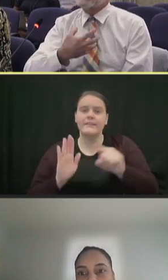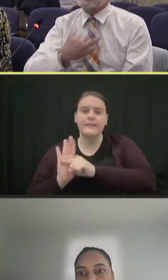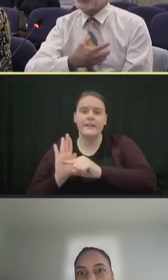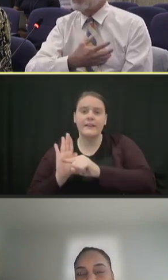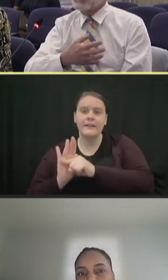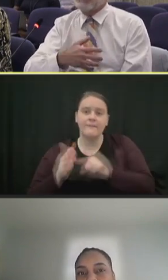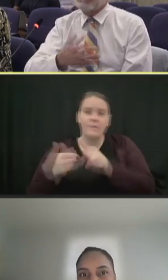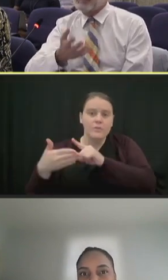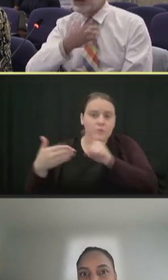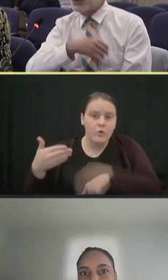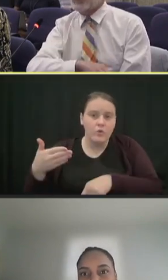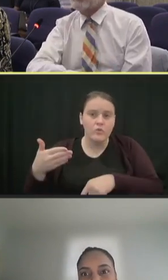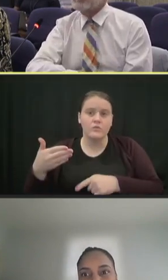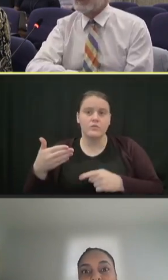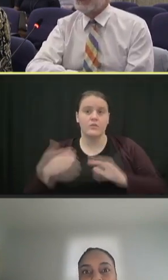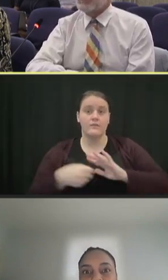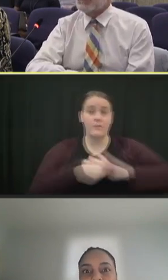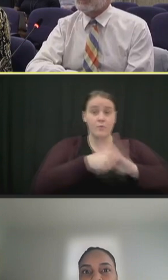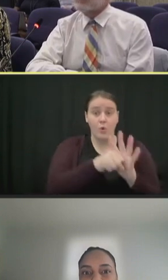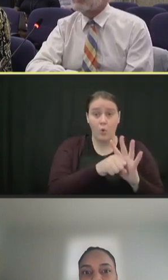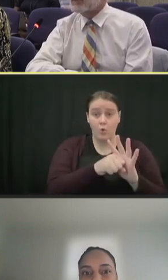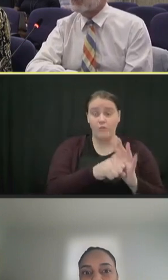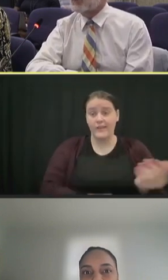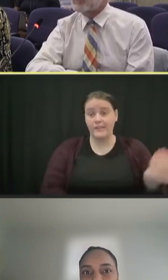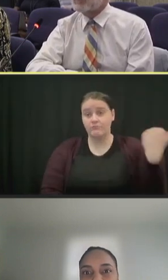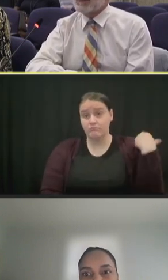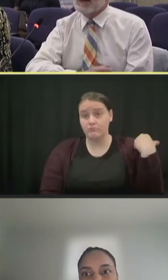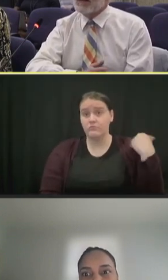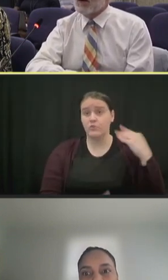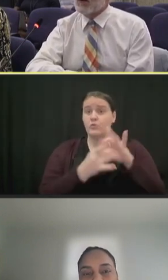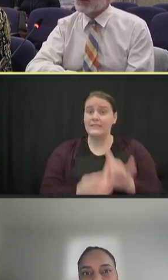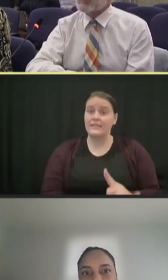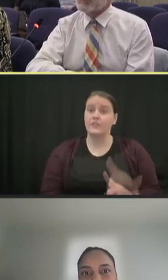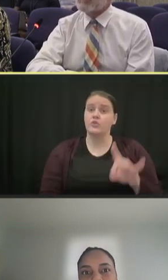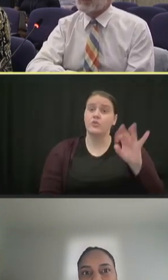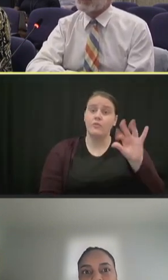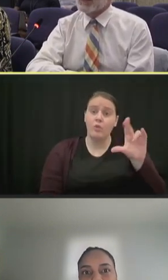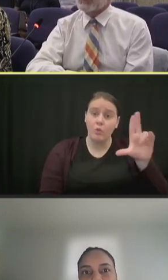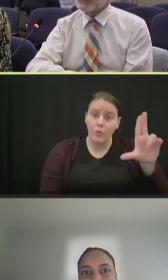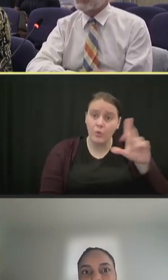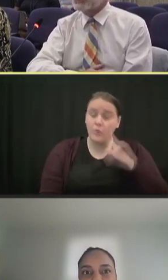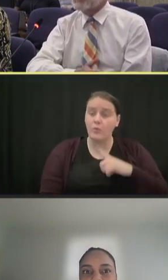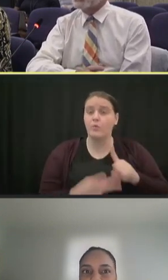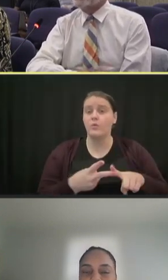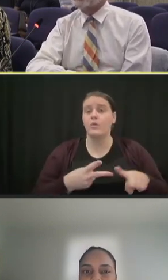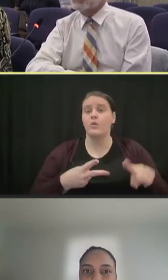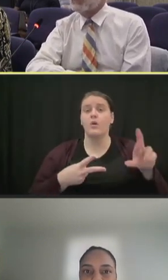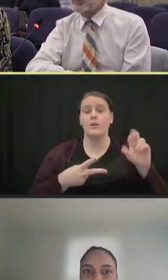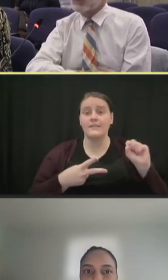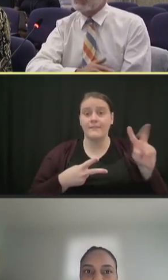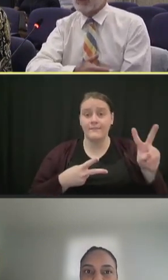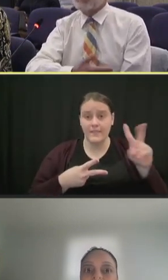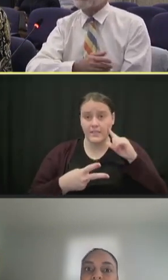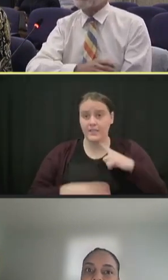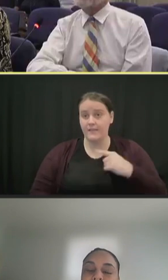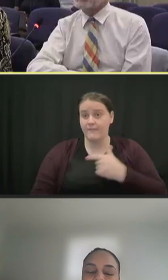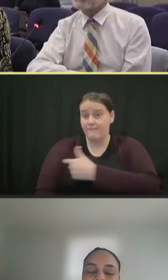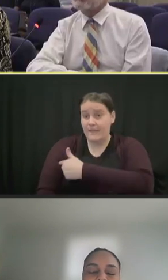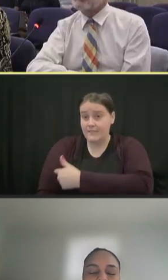COVID history on flu and RSV vaccinations. And if so, what are you doing to try to prevent that?